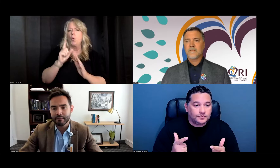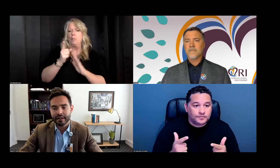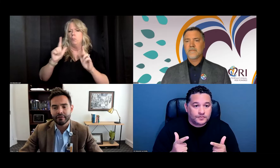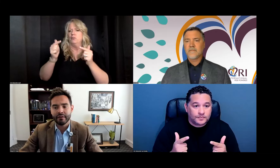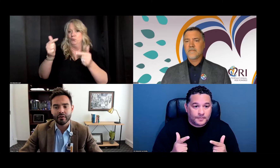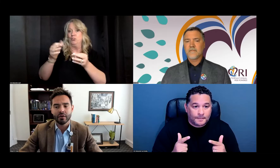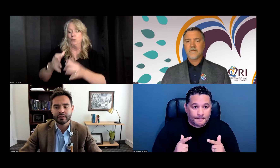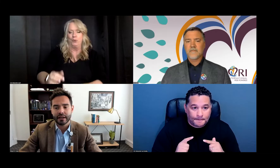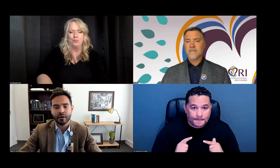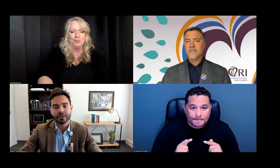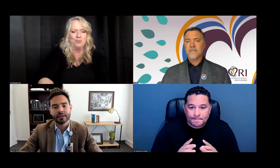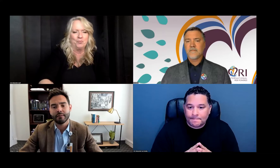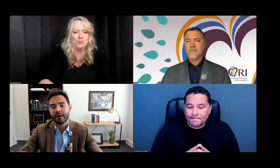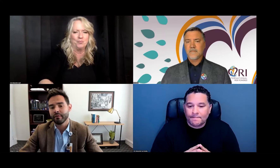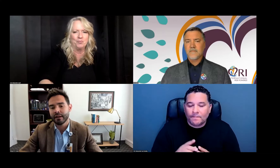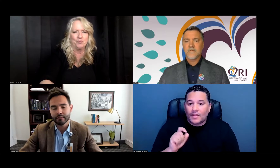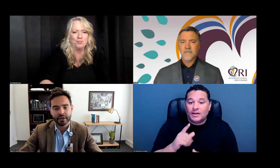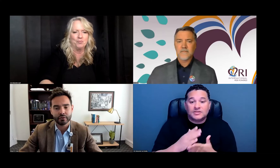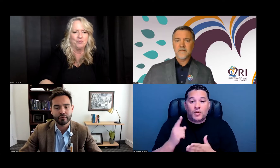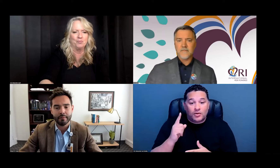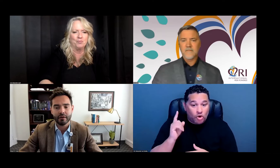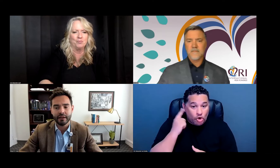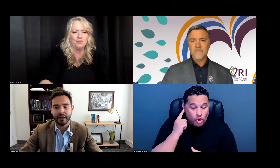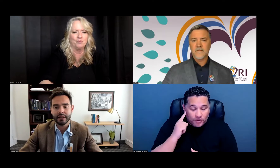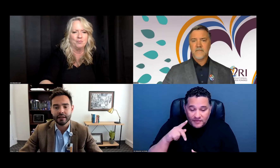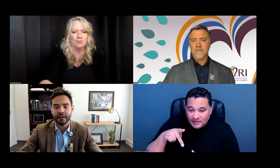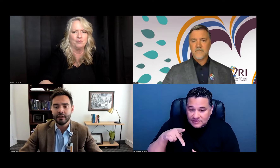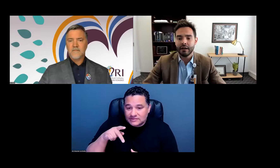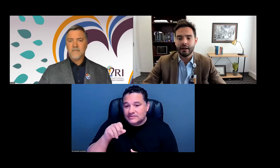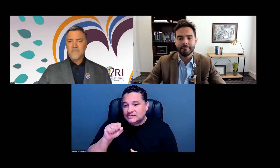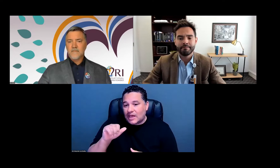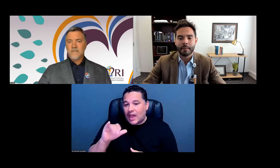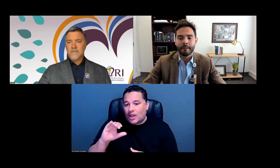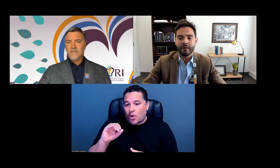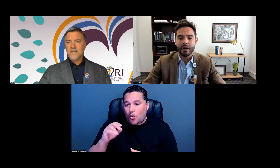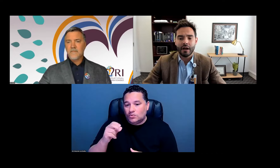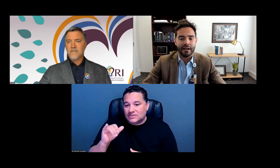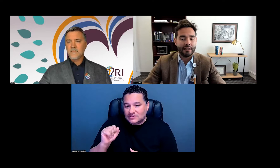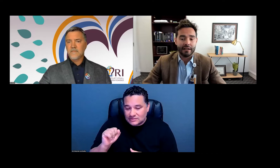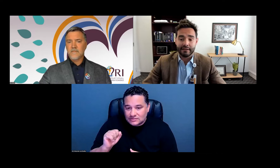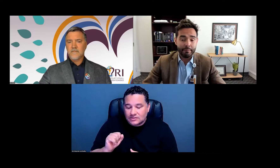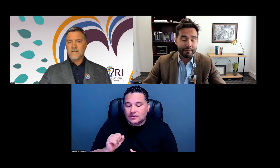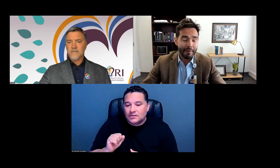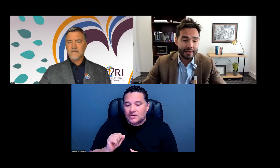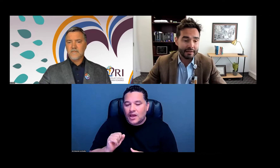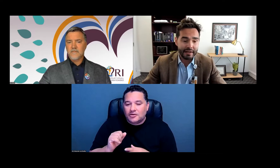DOWN THAT CAN ERODE THE CULTURE OF TRUST WE ARE TRYING TO CULTIVATE . I MIGHT ASK SOMEBODY IF THEY HEARD OF PSYCHOSIS. MIGHT